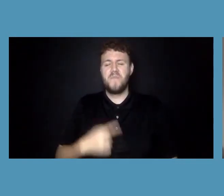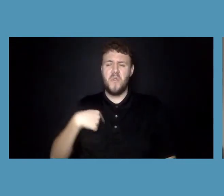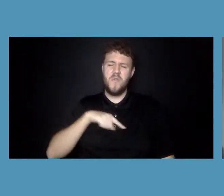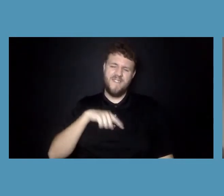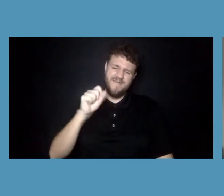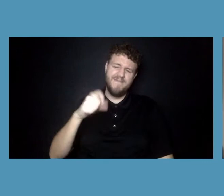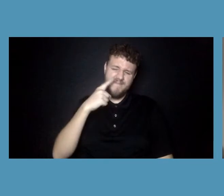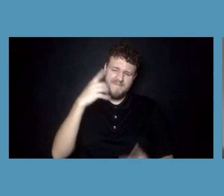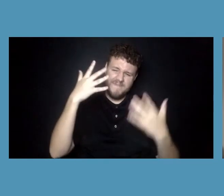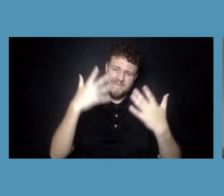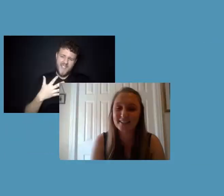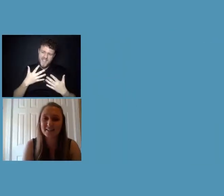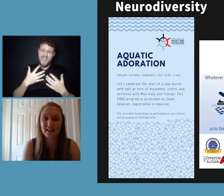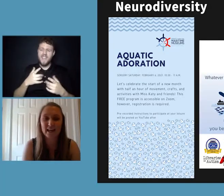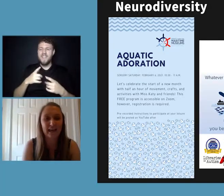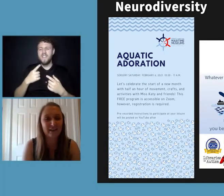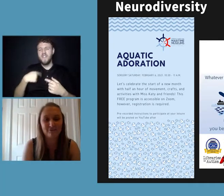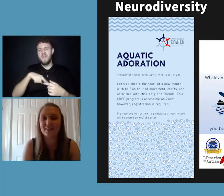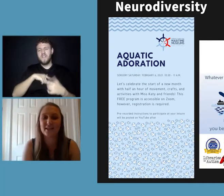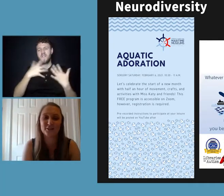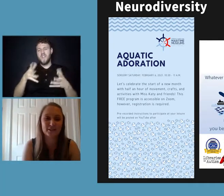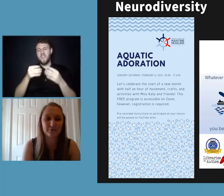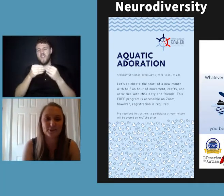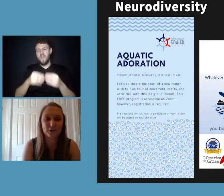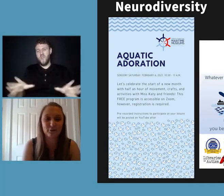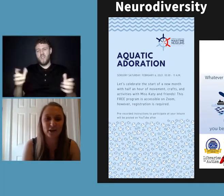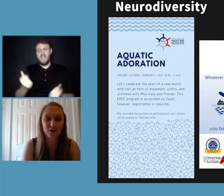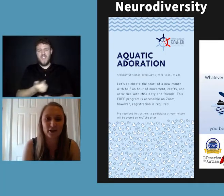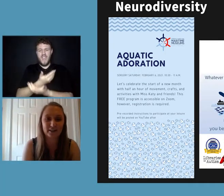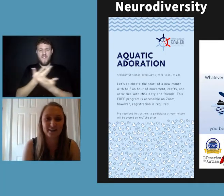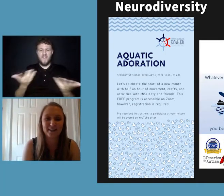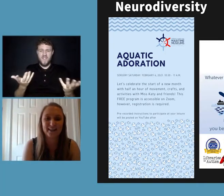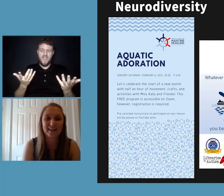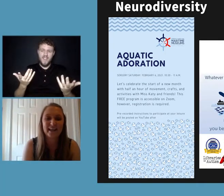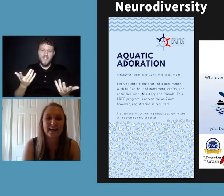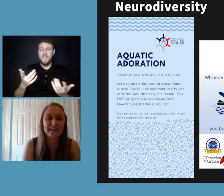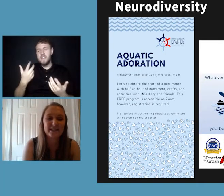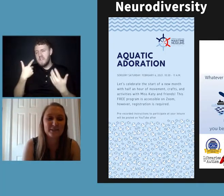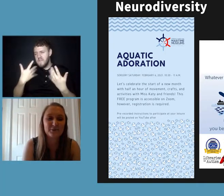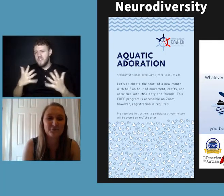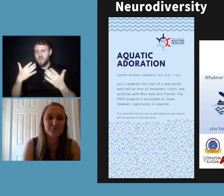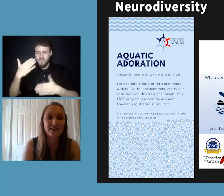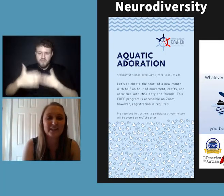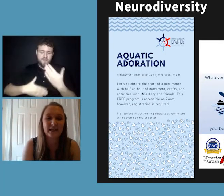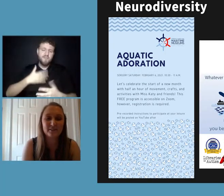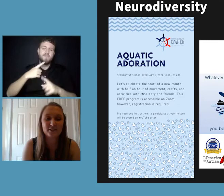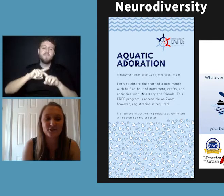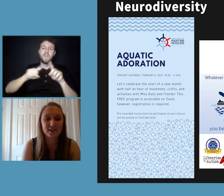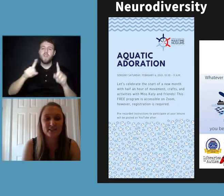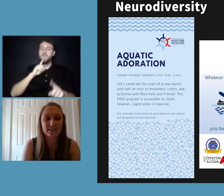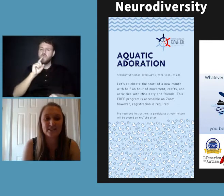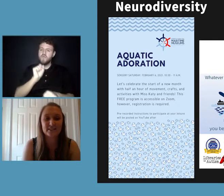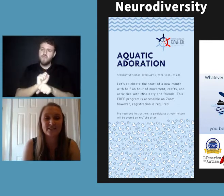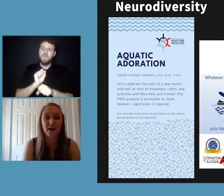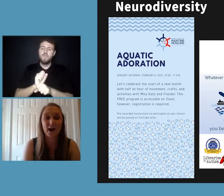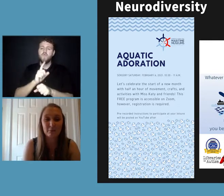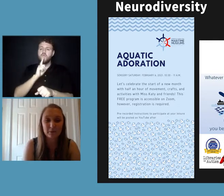it was lost in everything else that was going on, it really gave us a chance to stop